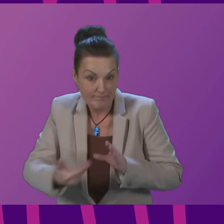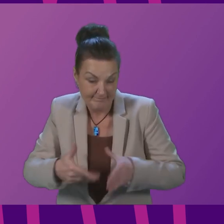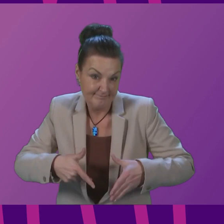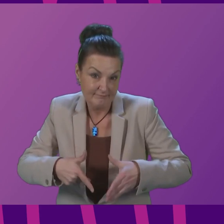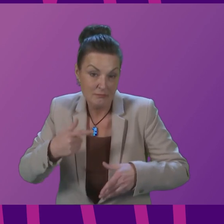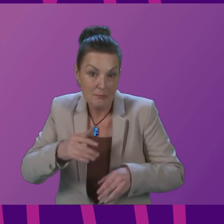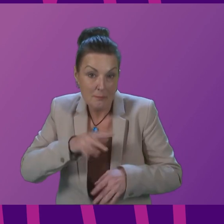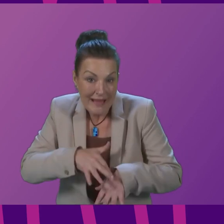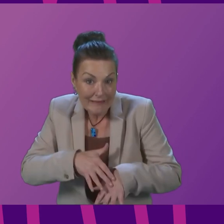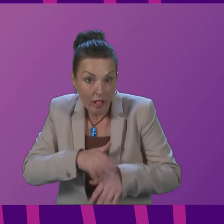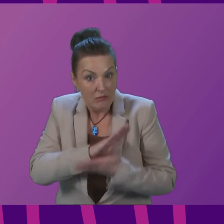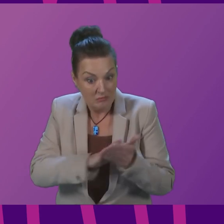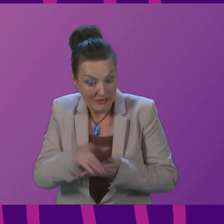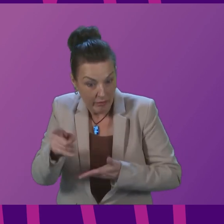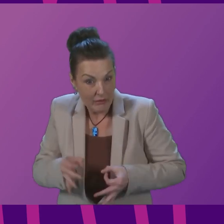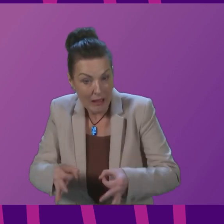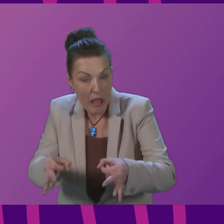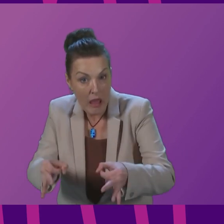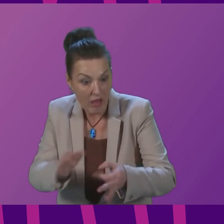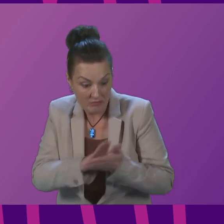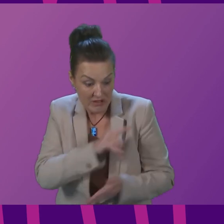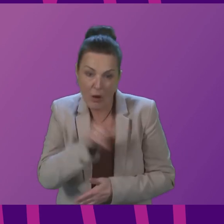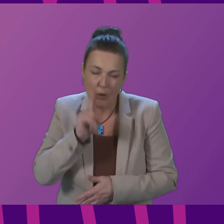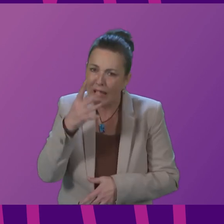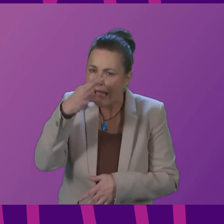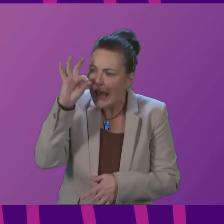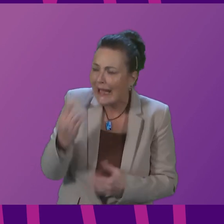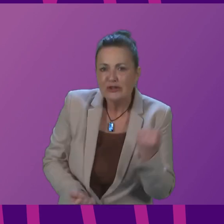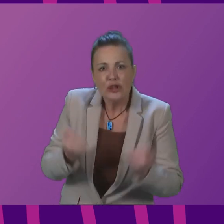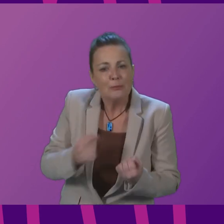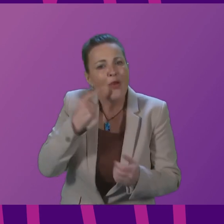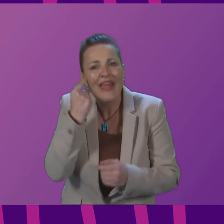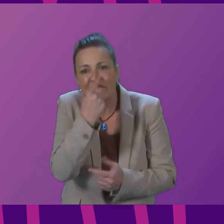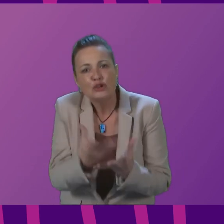Instead of setting up yet more SNP talking shops, can the First Minister tell us when